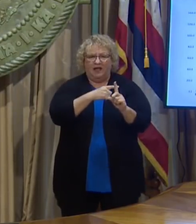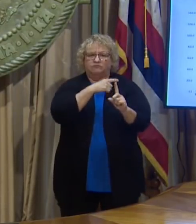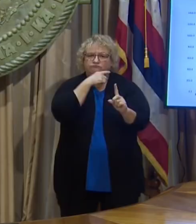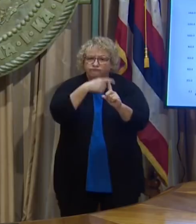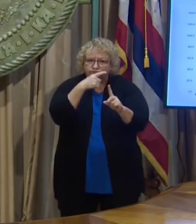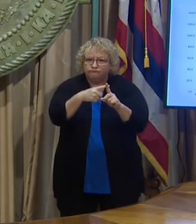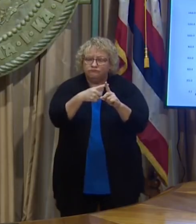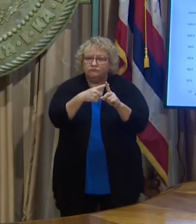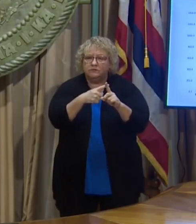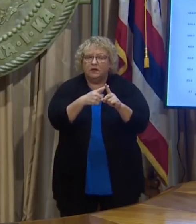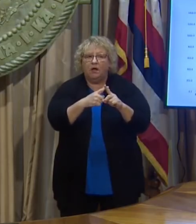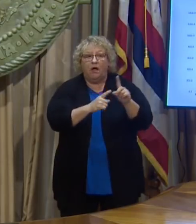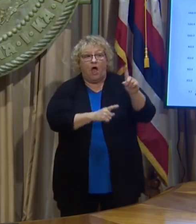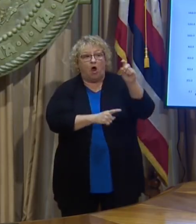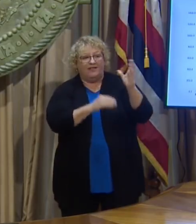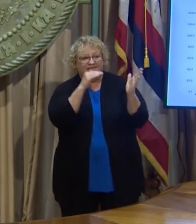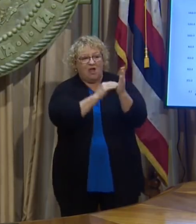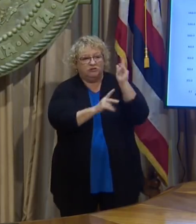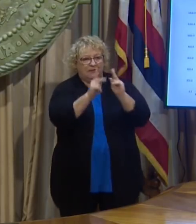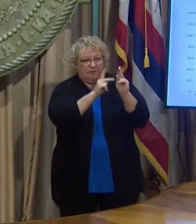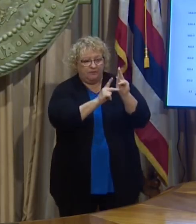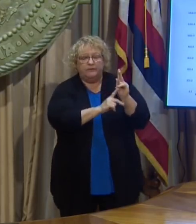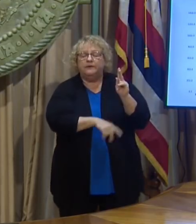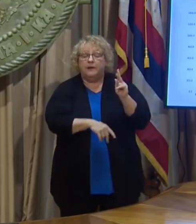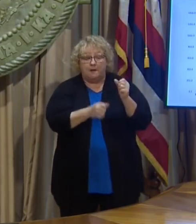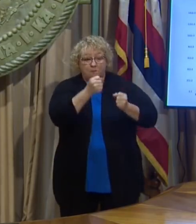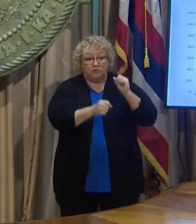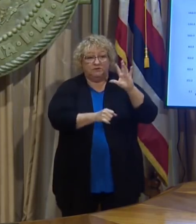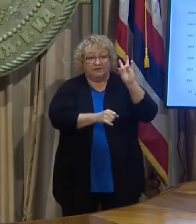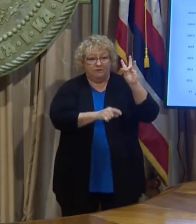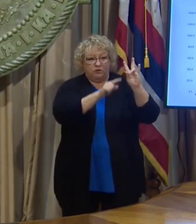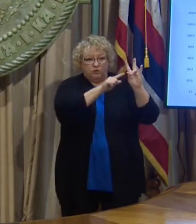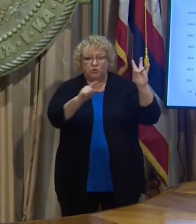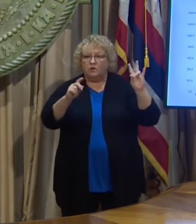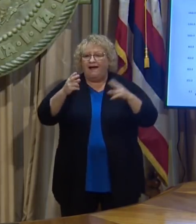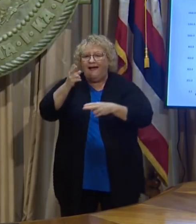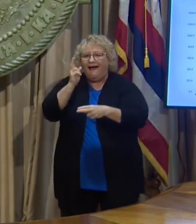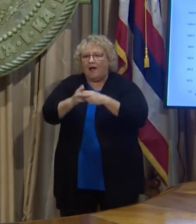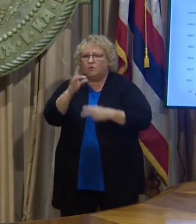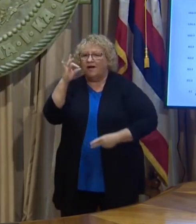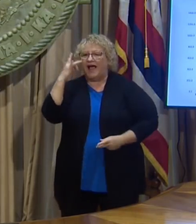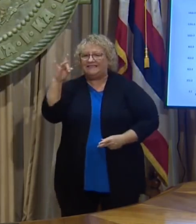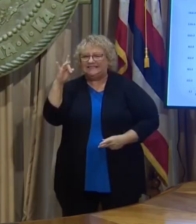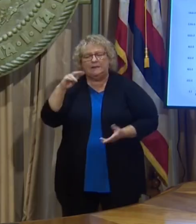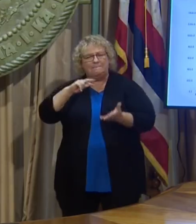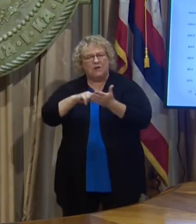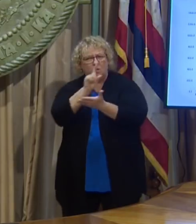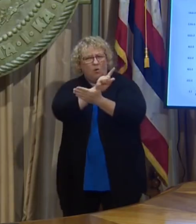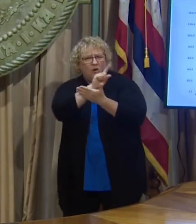TOTAL RATE OF CONFIRMED CASES BY STATE PER EVERY 100,000 PEOPLE.